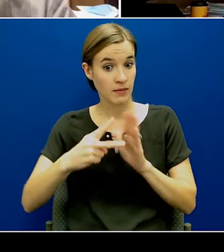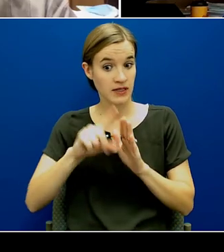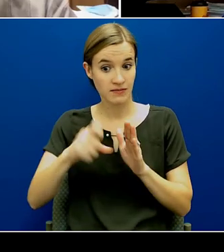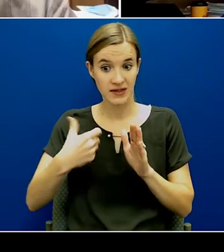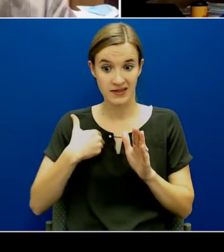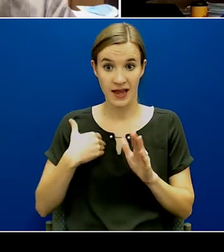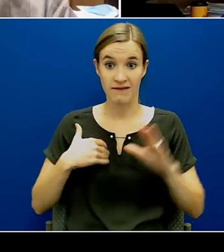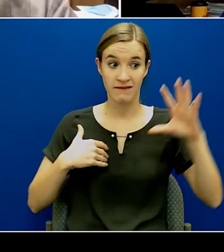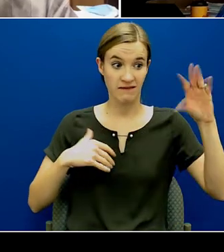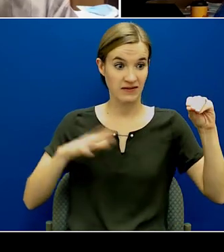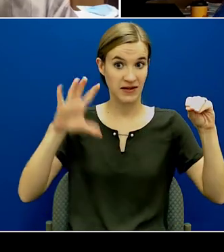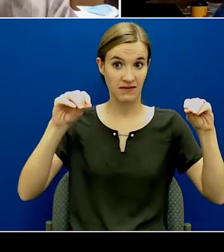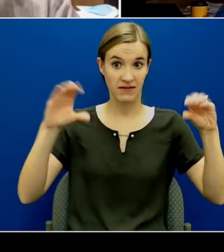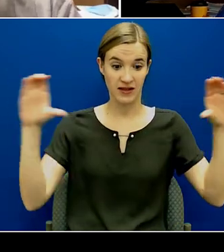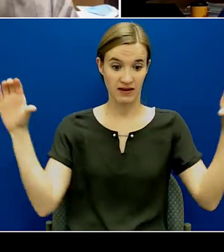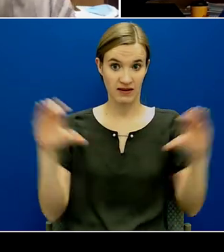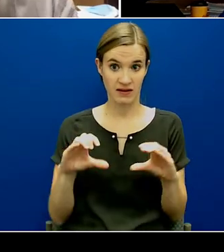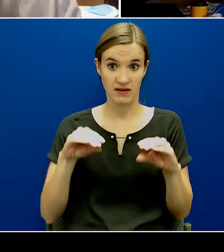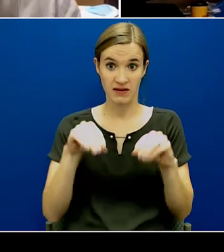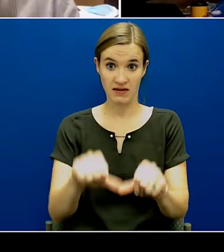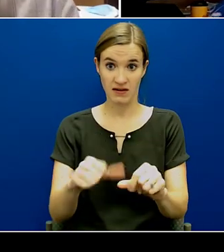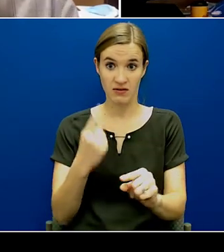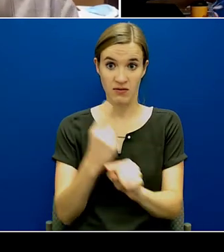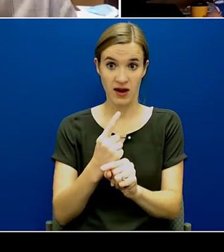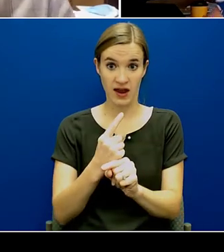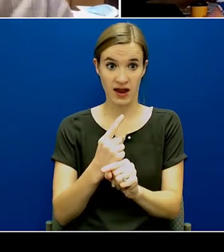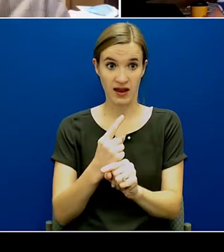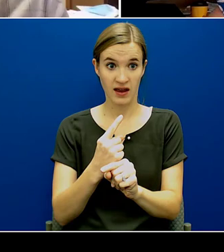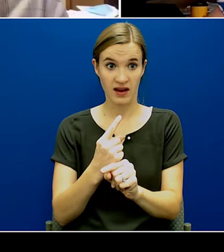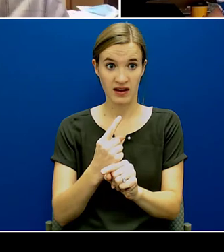Right? Doing the services yourself. So I'm not sure, you're at the 20% or 50%?